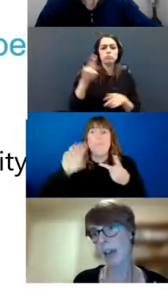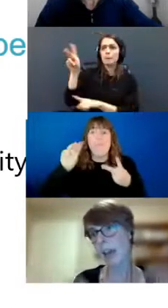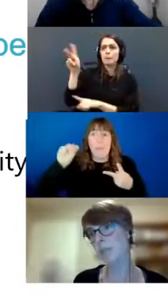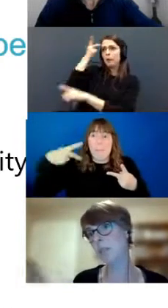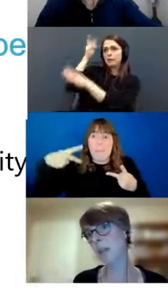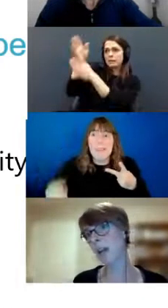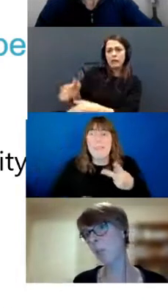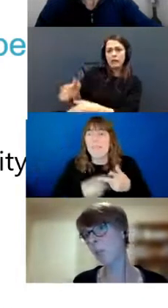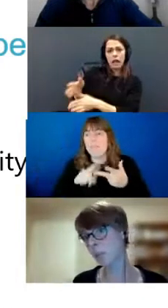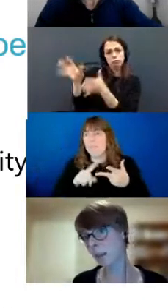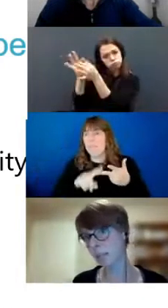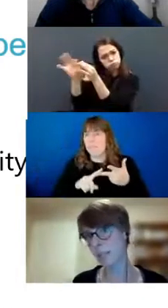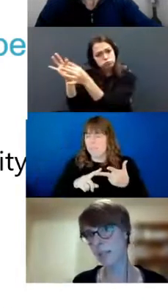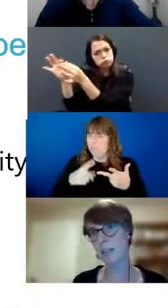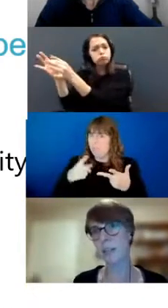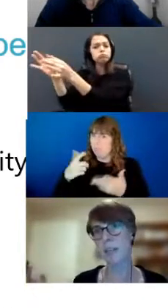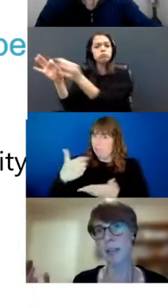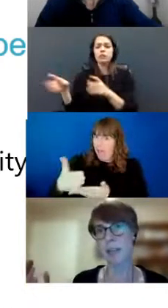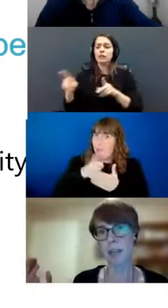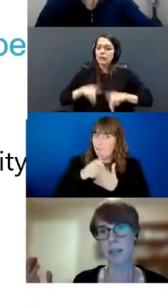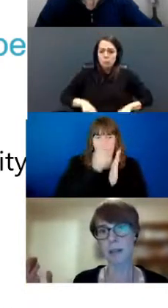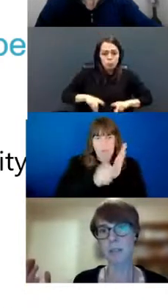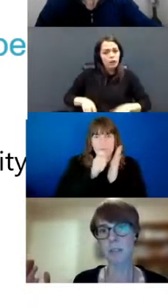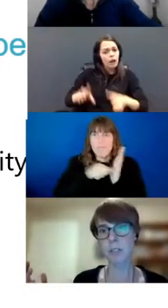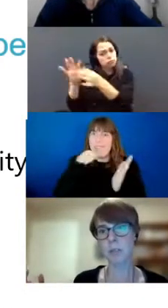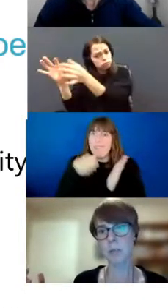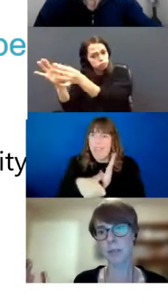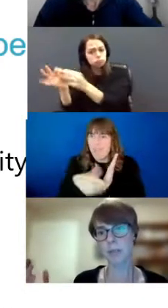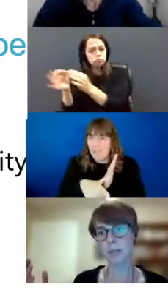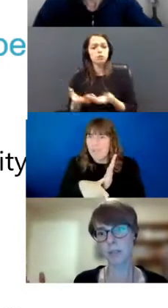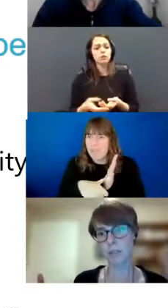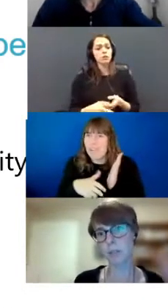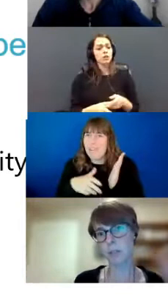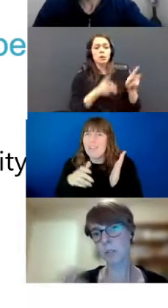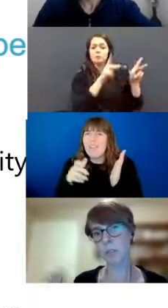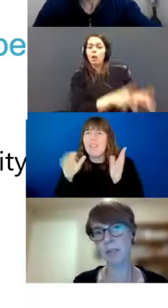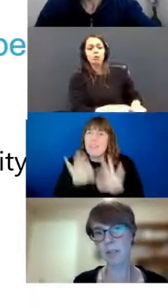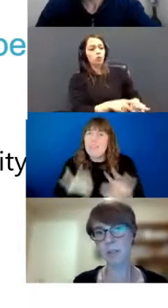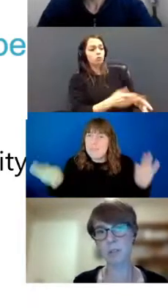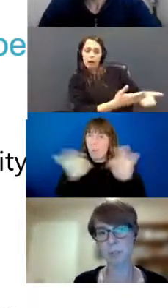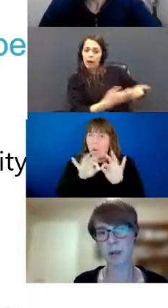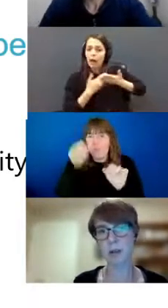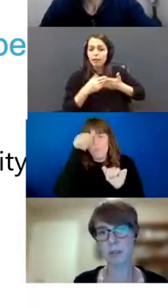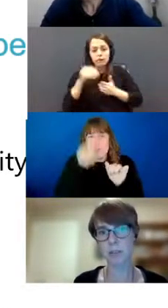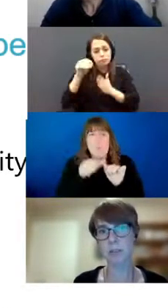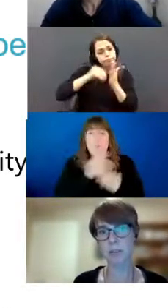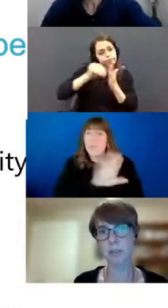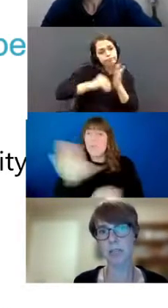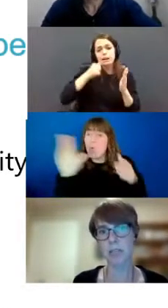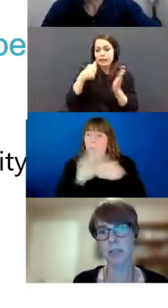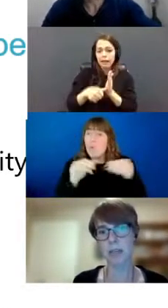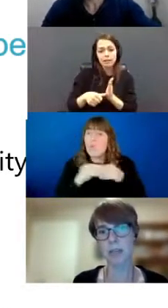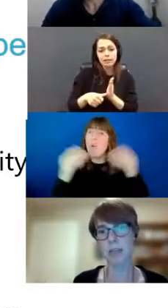have someone help you write a letter just remember that there's no story that's too small so engage